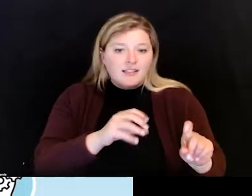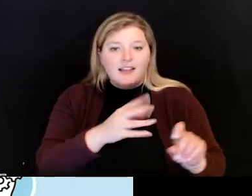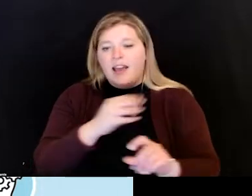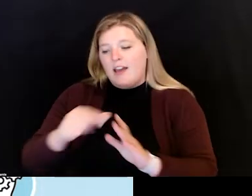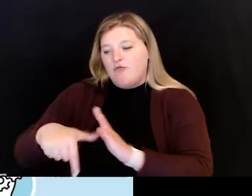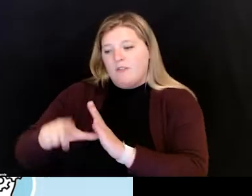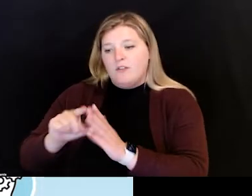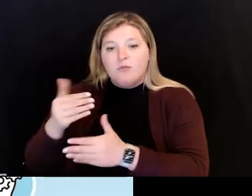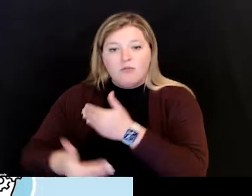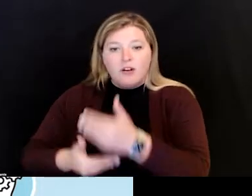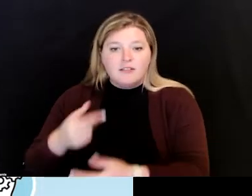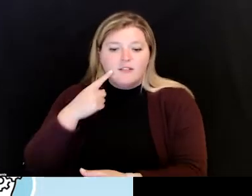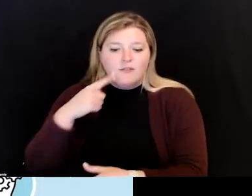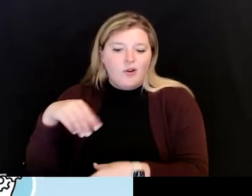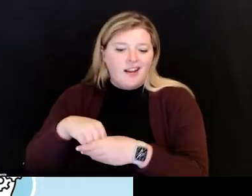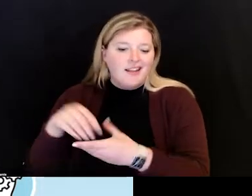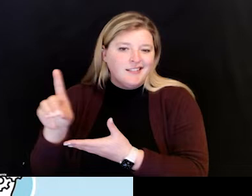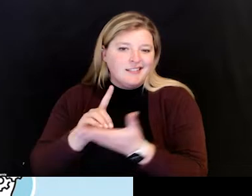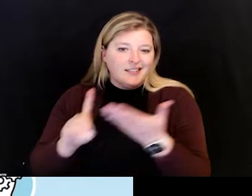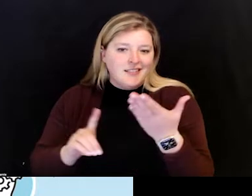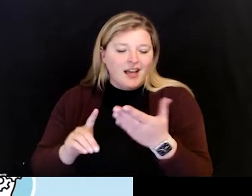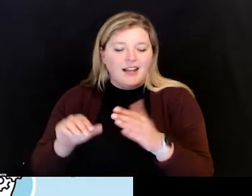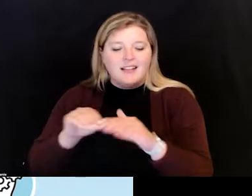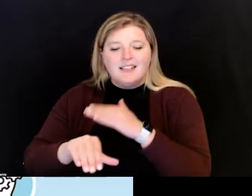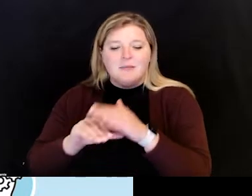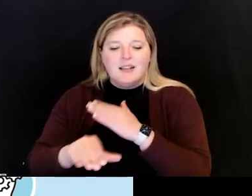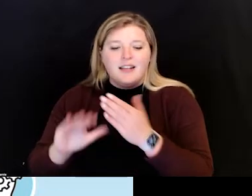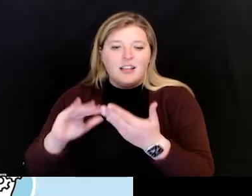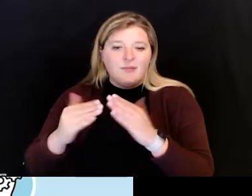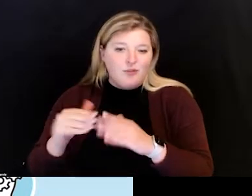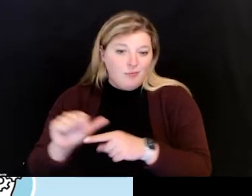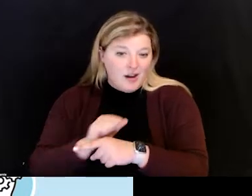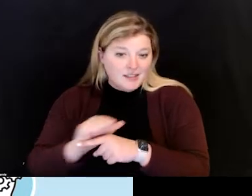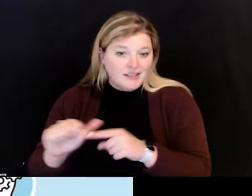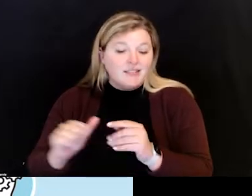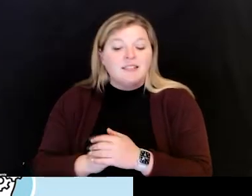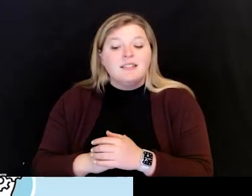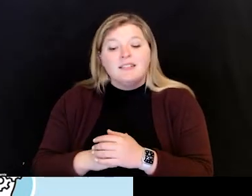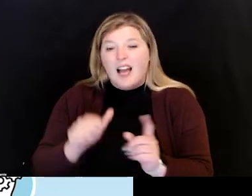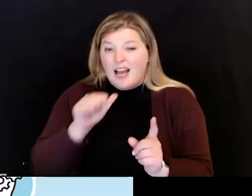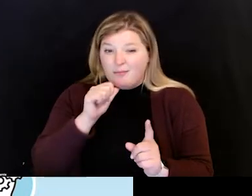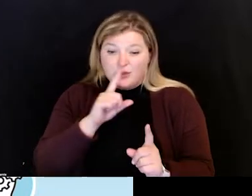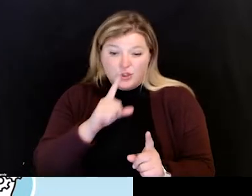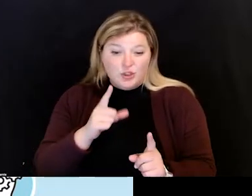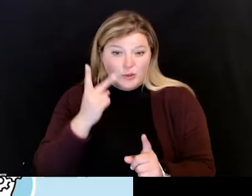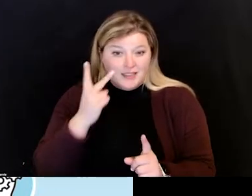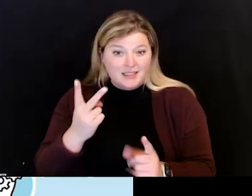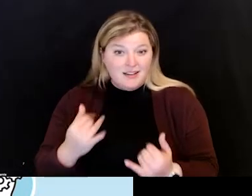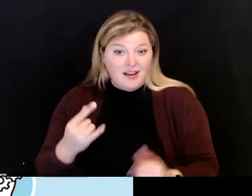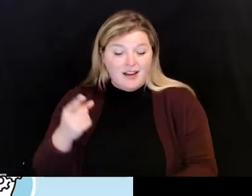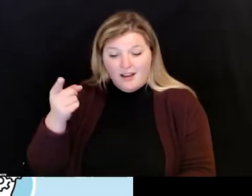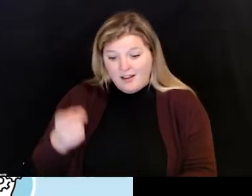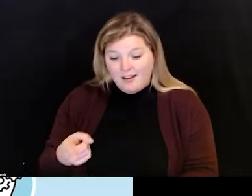for our InDesign accessibility community of practice. As you can probably see, it looks great.